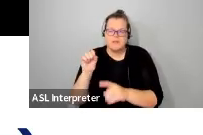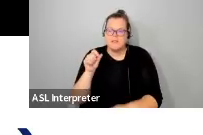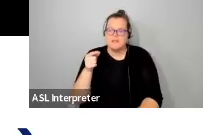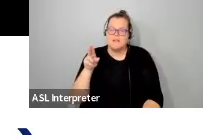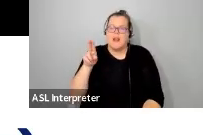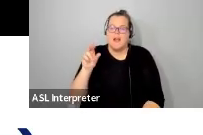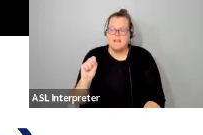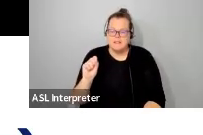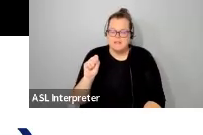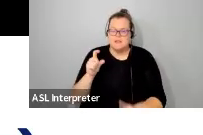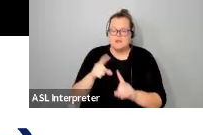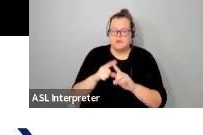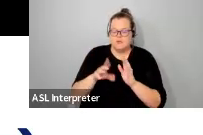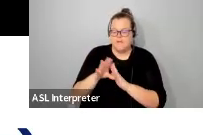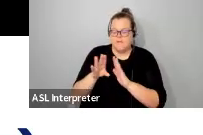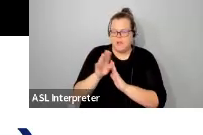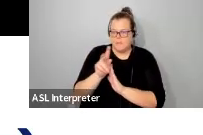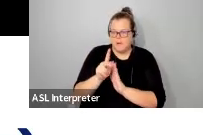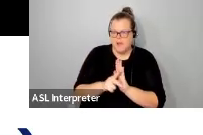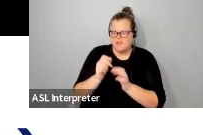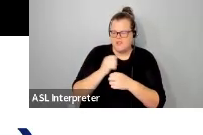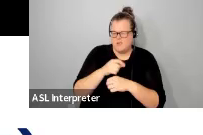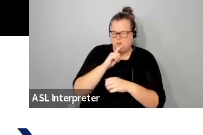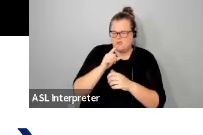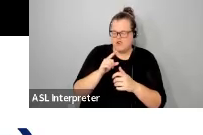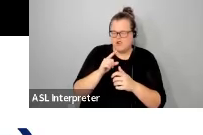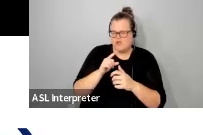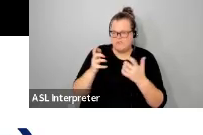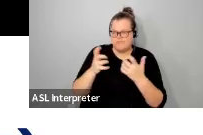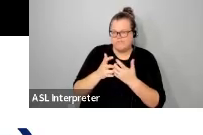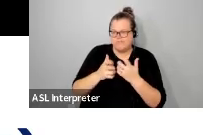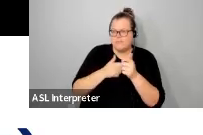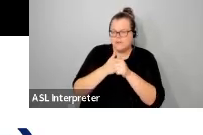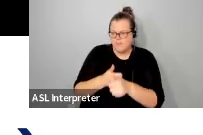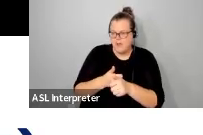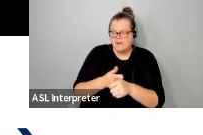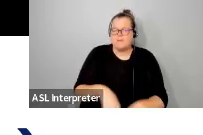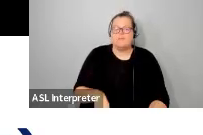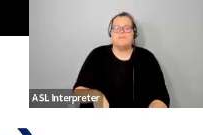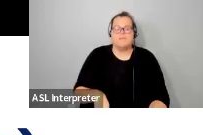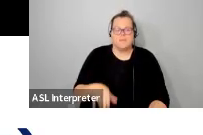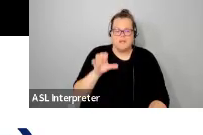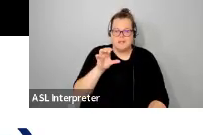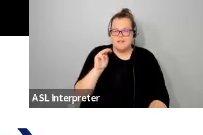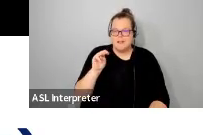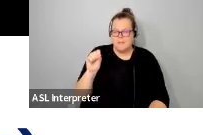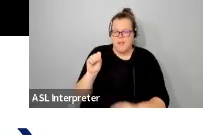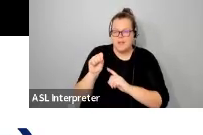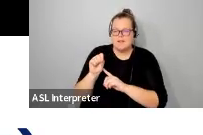to come into compliance with these conflict of interest requirements. So CMS, that's the Centers for Medicare and